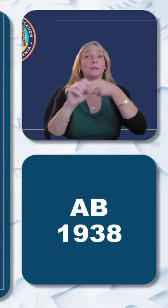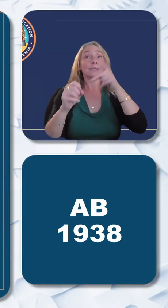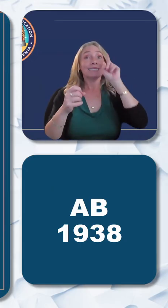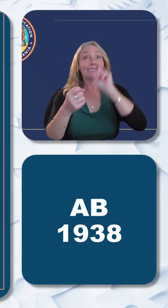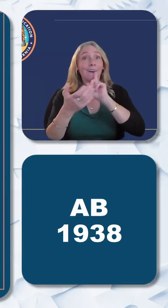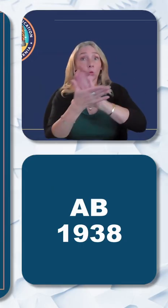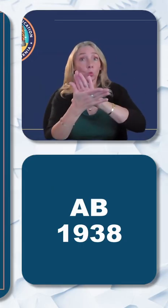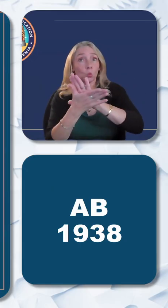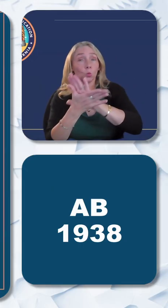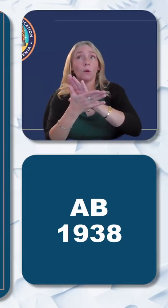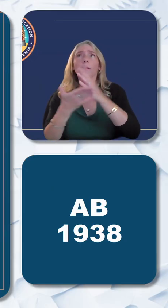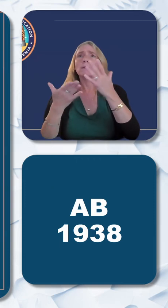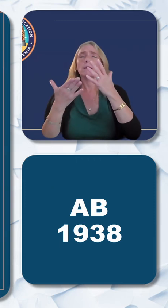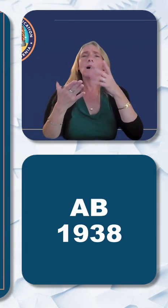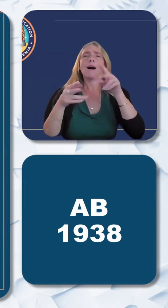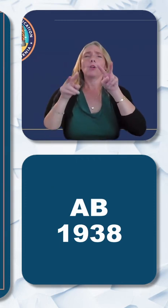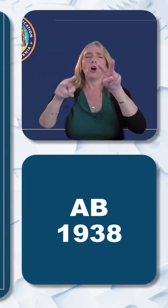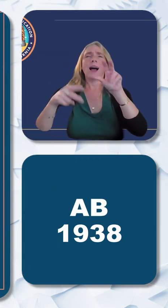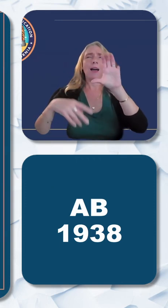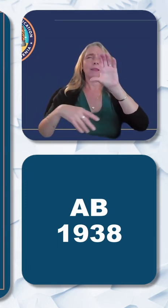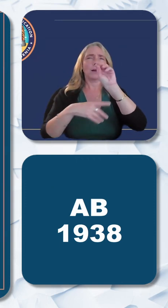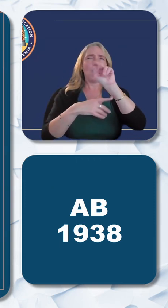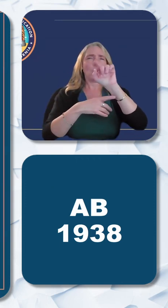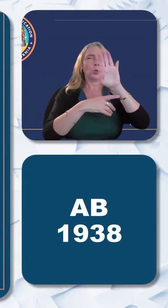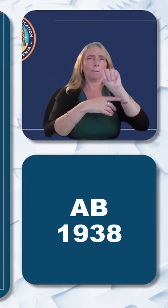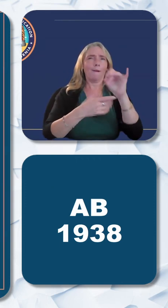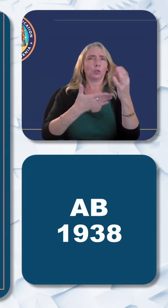with? Or are they only the only deaf child? Or are they joining